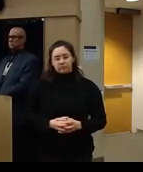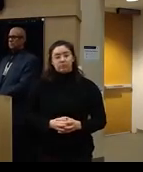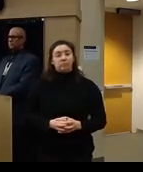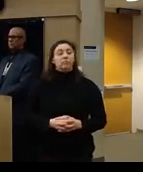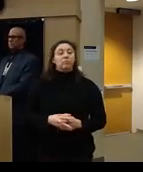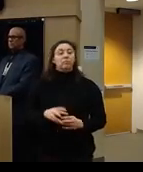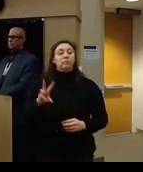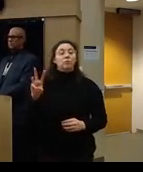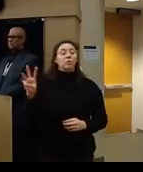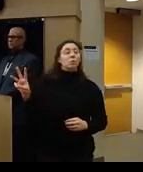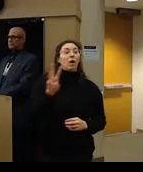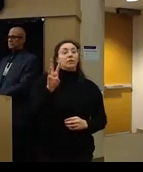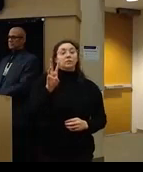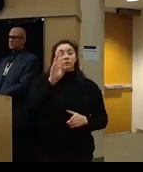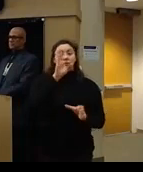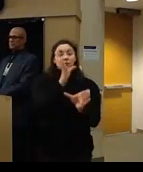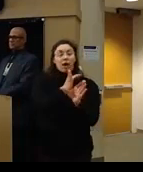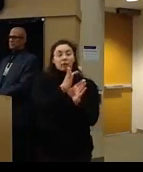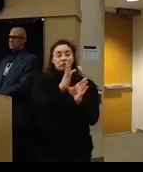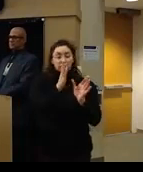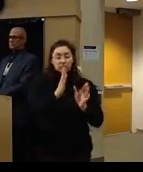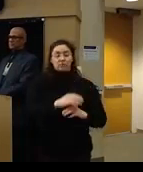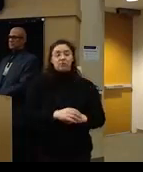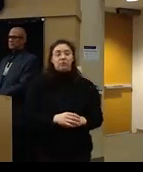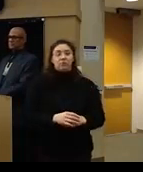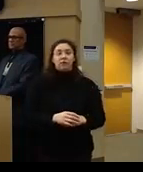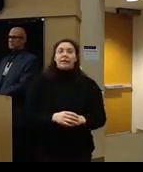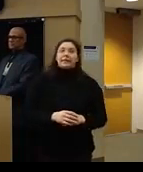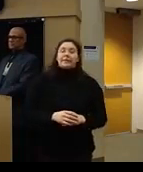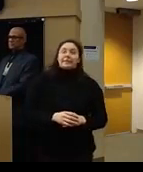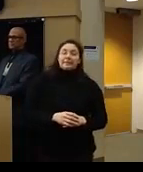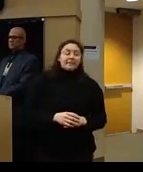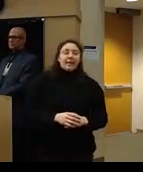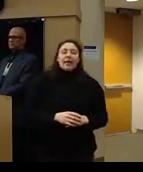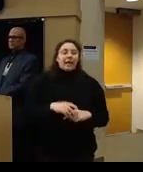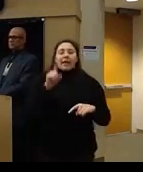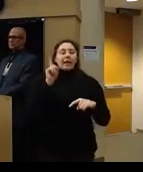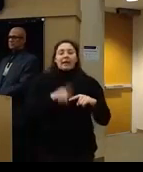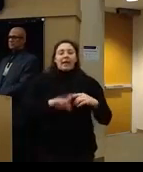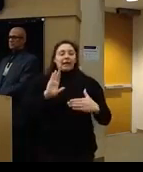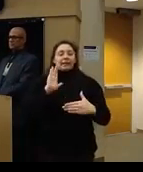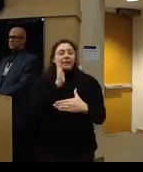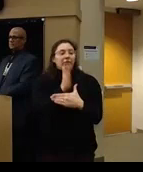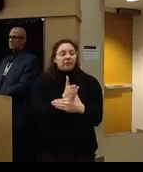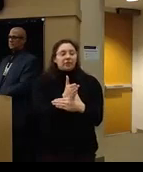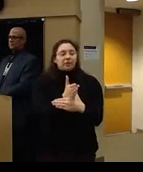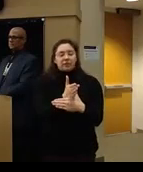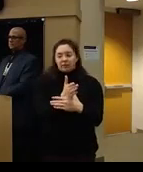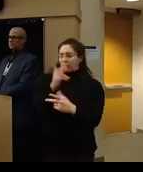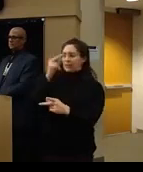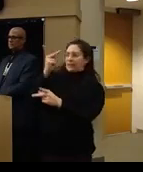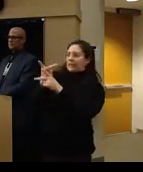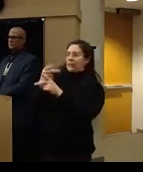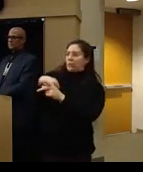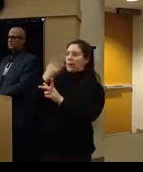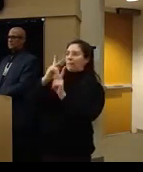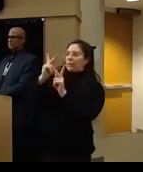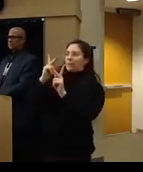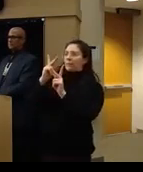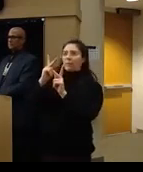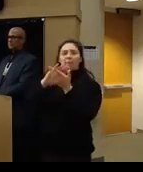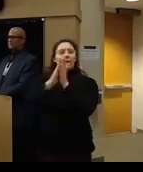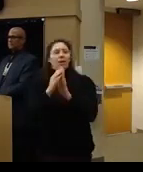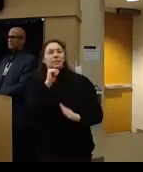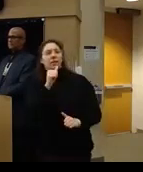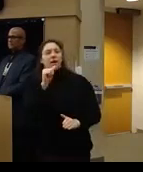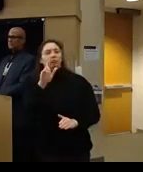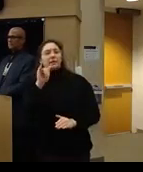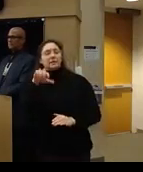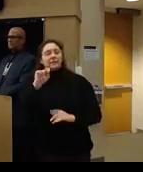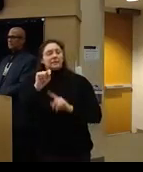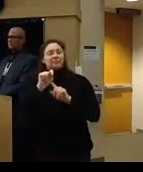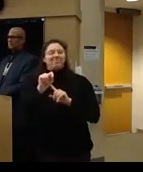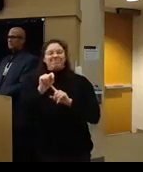psychology cannot intervene to keep white people from enacting racism on black people so why would